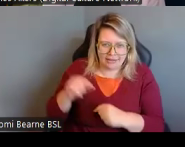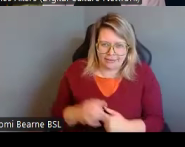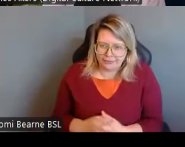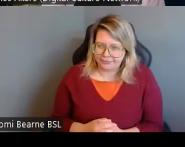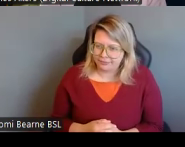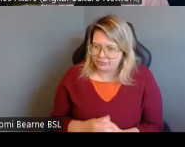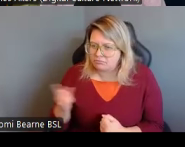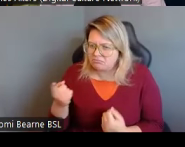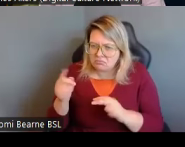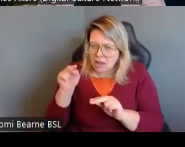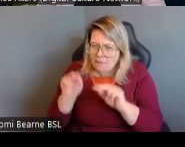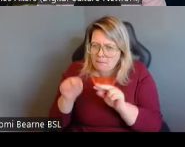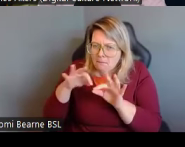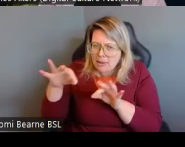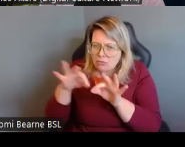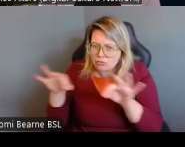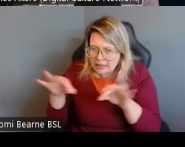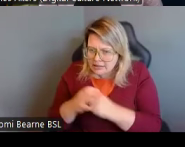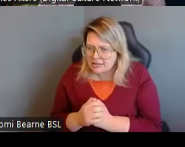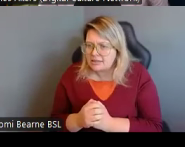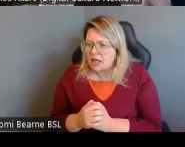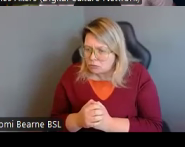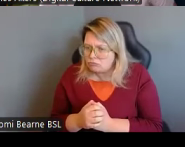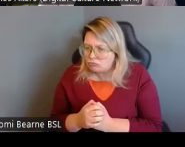"Measurements," says Ellie. "The way you measure it," Lisa.